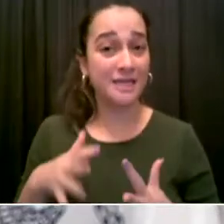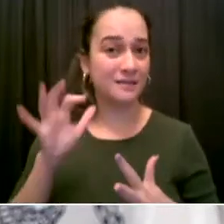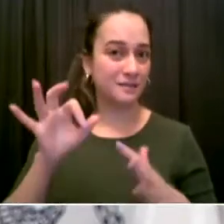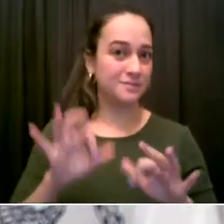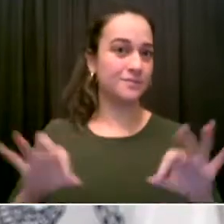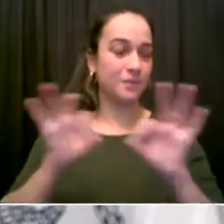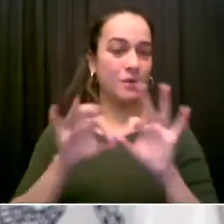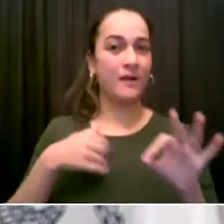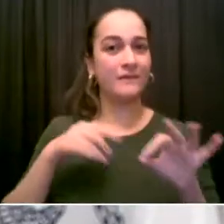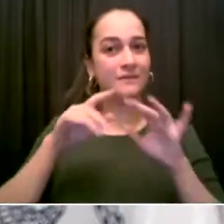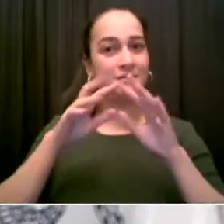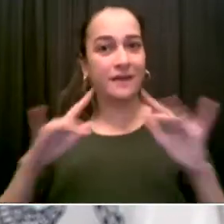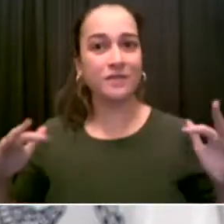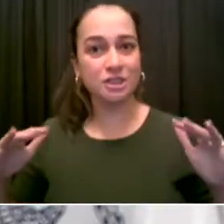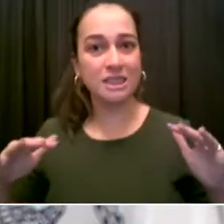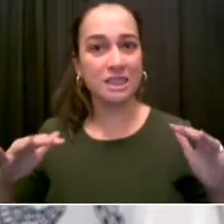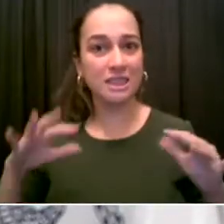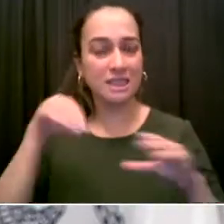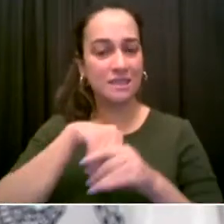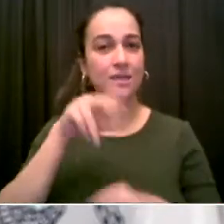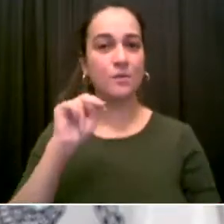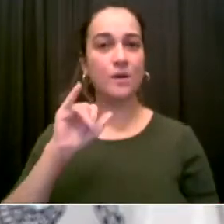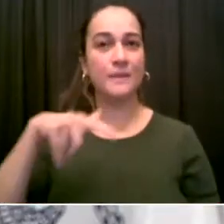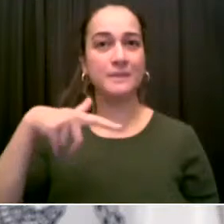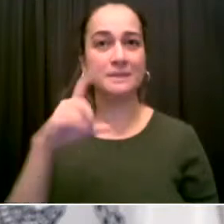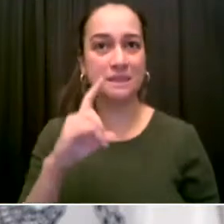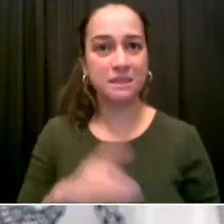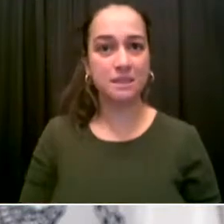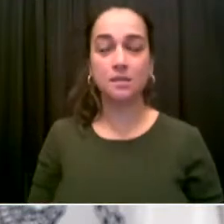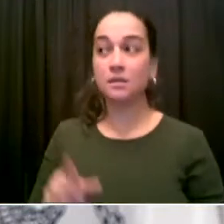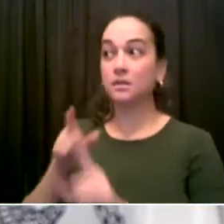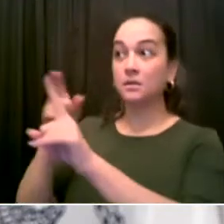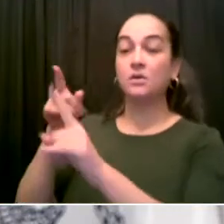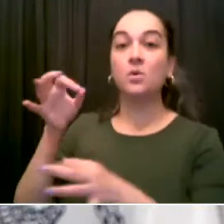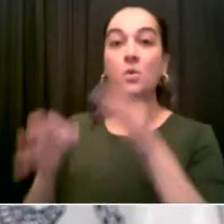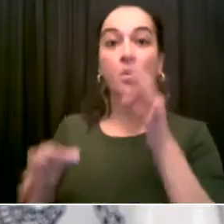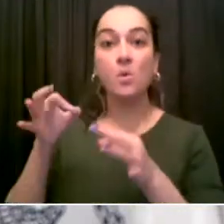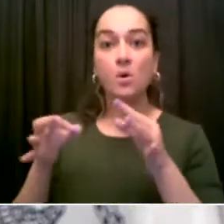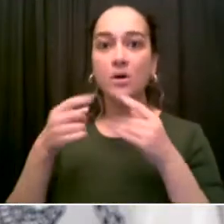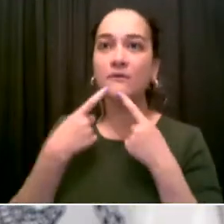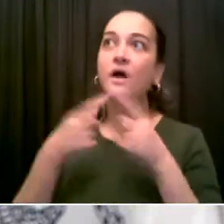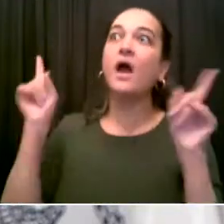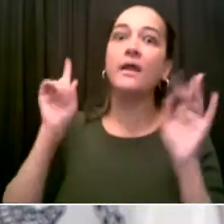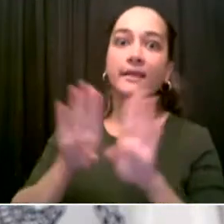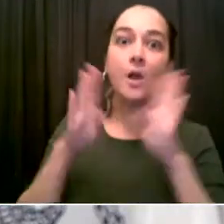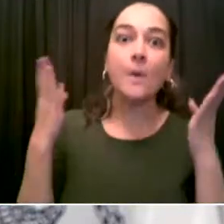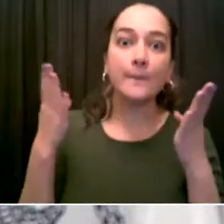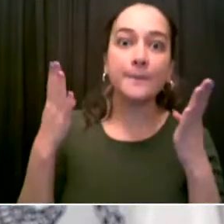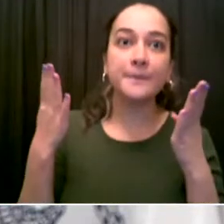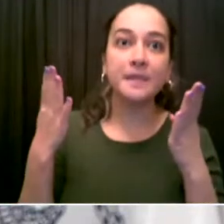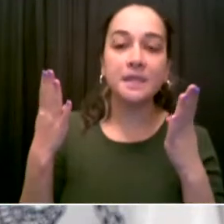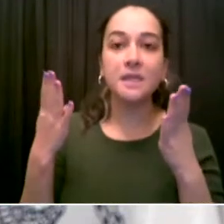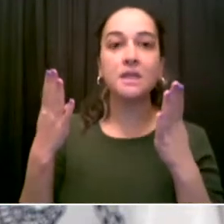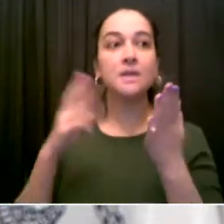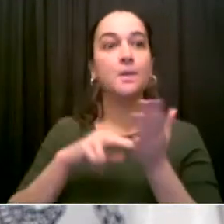BEEN A STUNNING SUCCESS AND AN IMPORTANT SIGN OF THE FUTURE. INVESTMENT IN COMMUNITY-BASED SOLUTIONS TO VIOLENCE I S CRUIACL. THE COURTS ARE